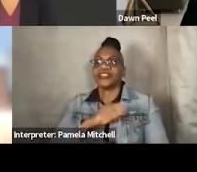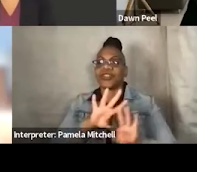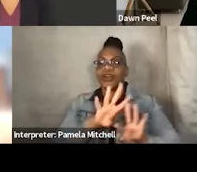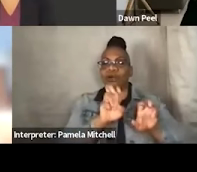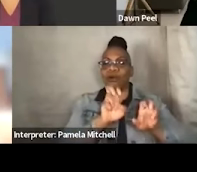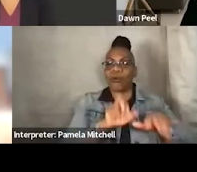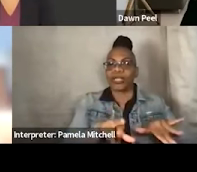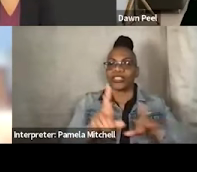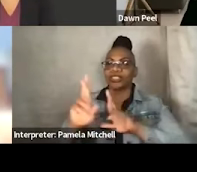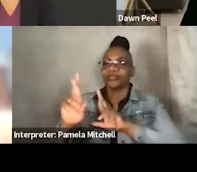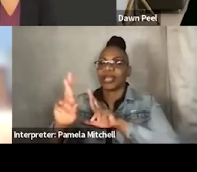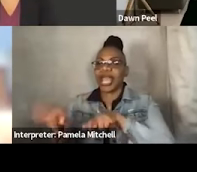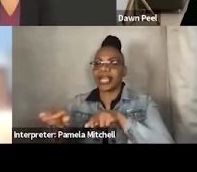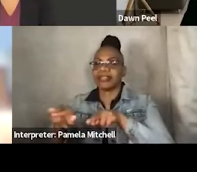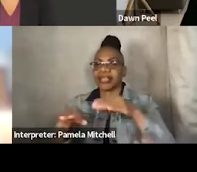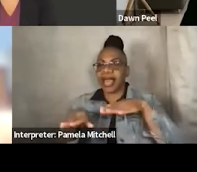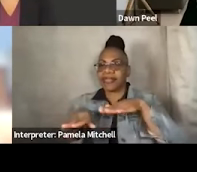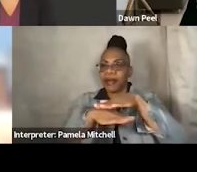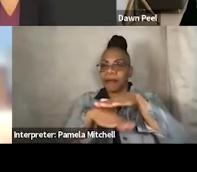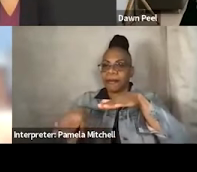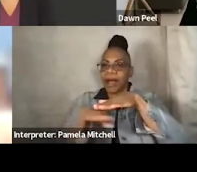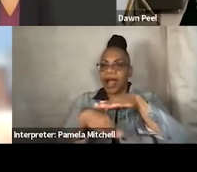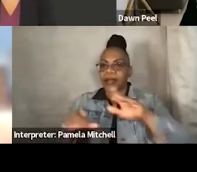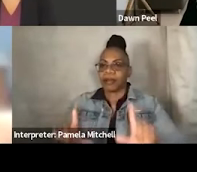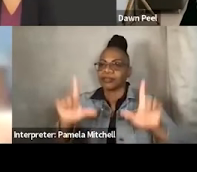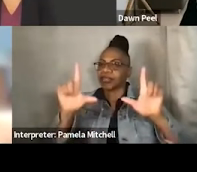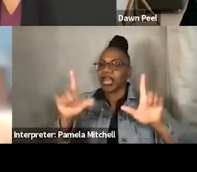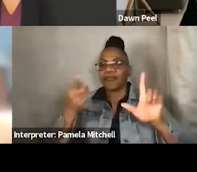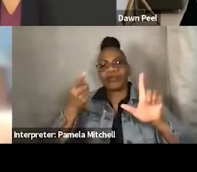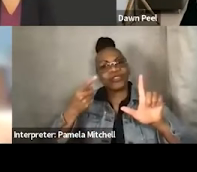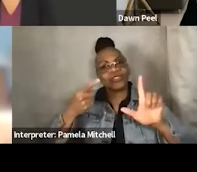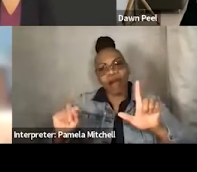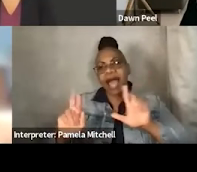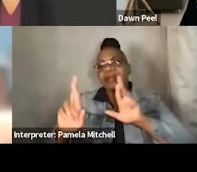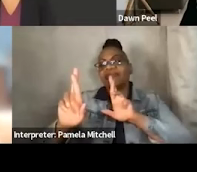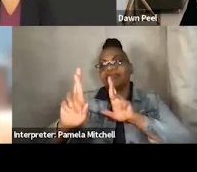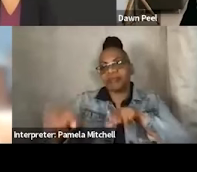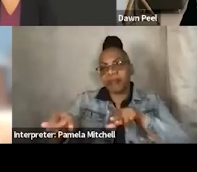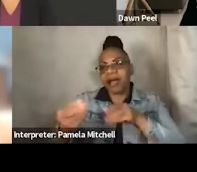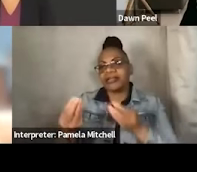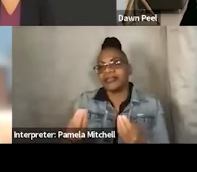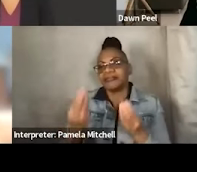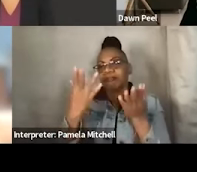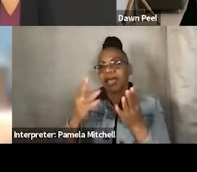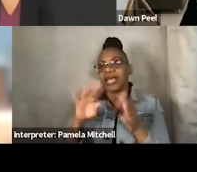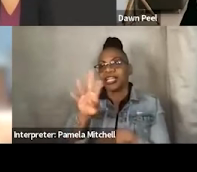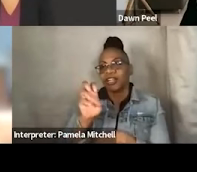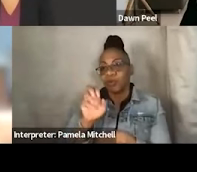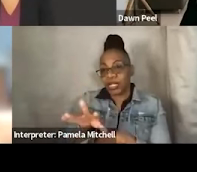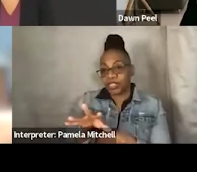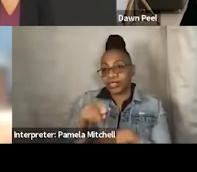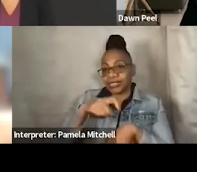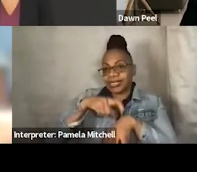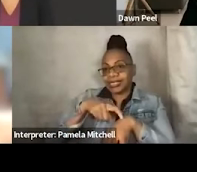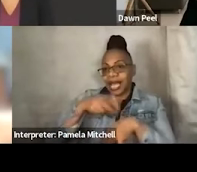and we will cover as many questions as we can in the time remaining. So, the first question is for Dawn,